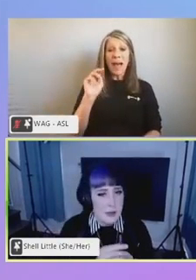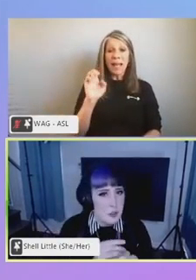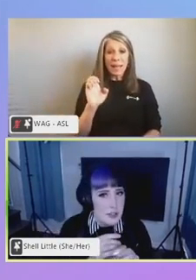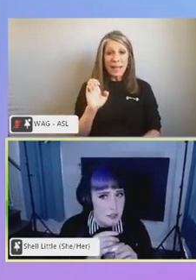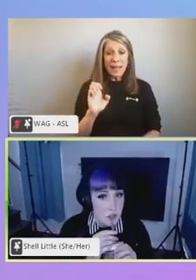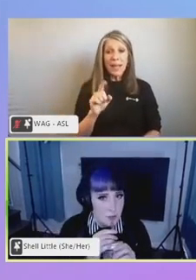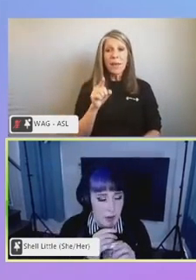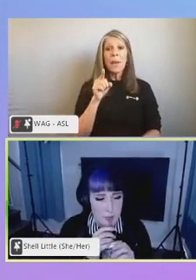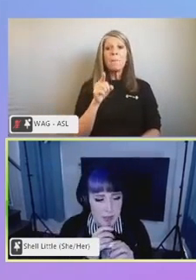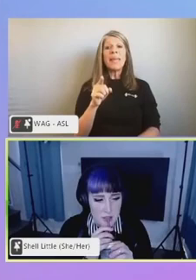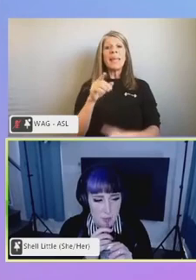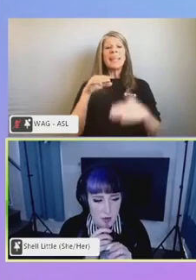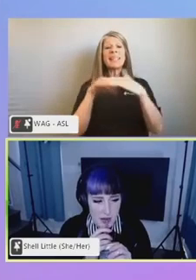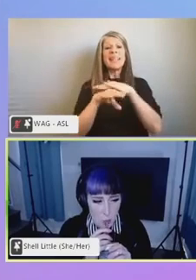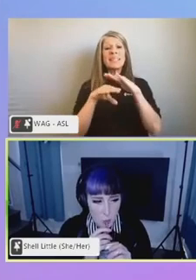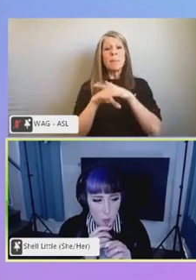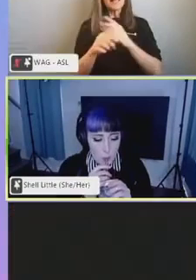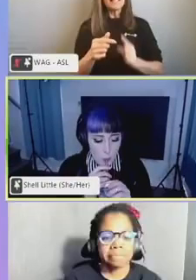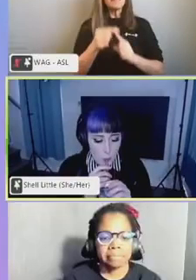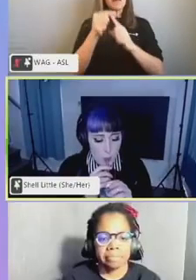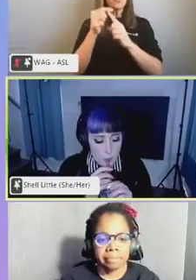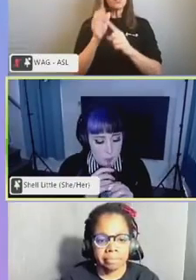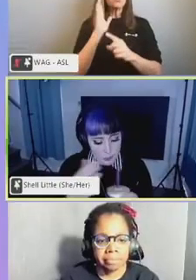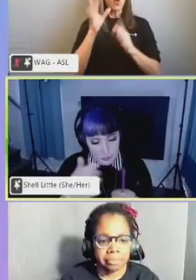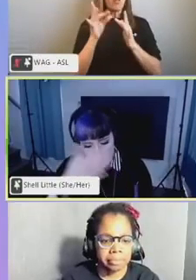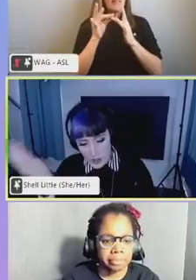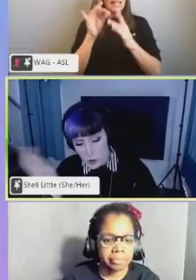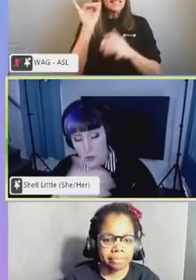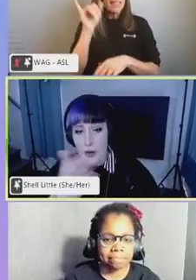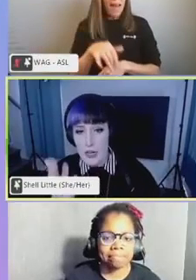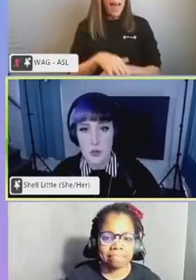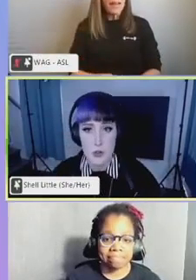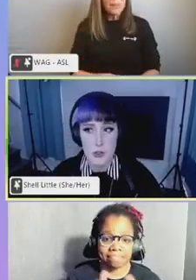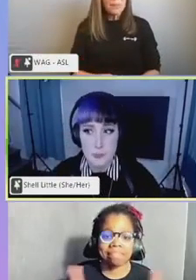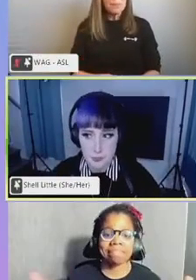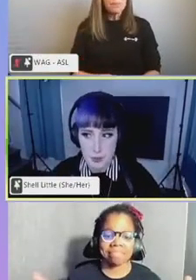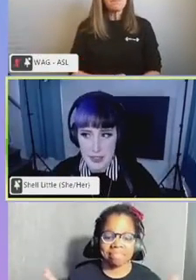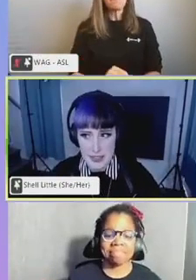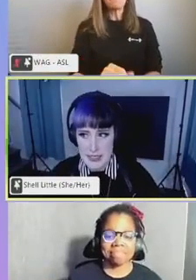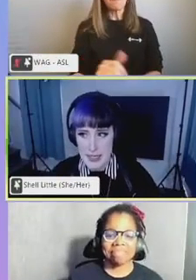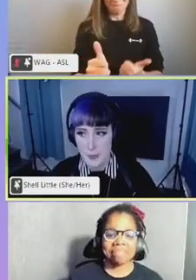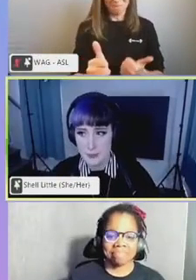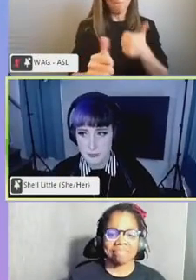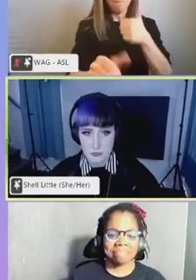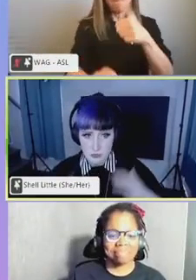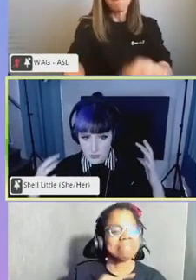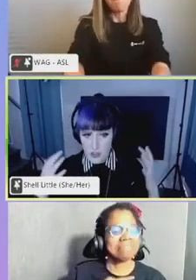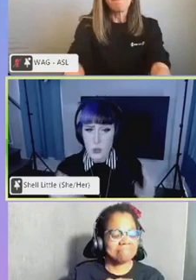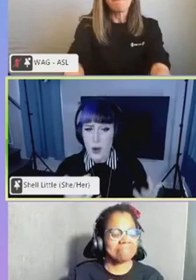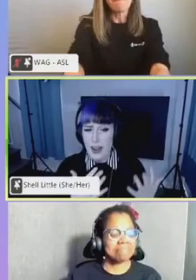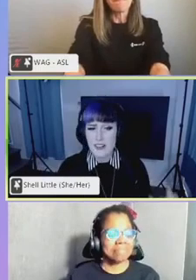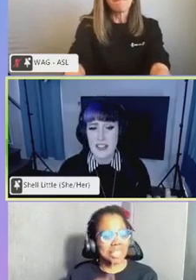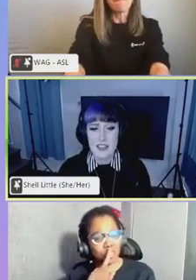storm even worse. Awesome. So let's talk about the burnout pipeline. So I say that, you know, being accessibility specialist is